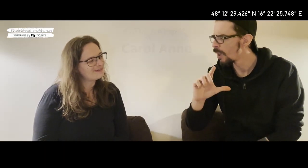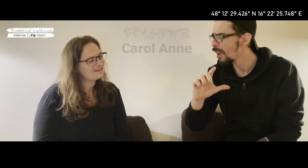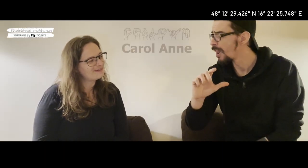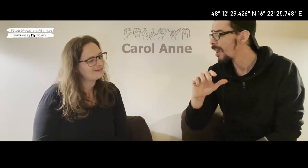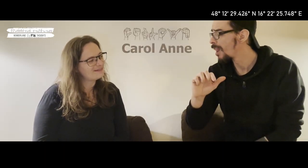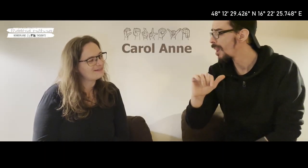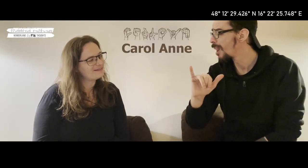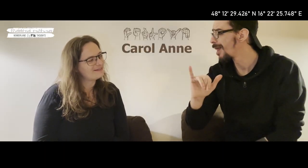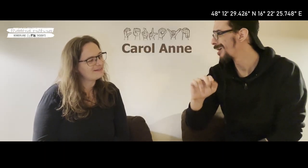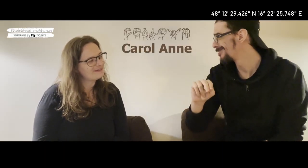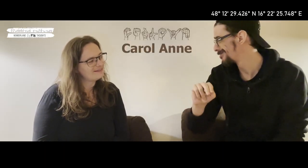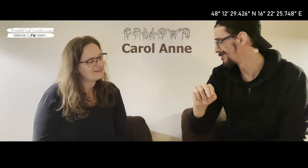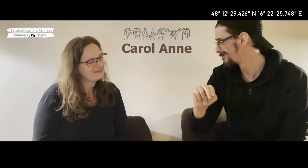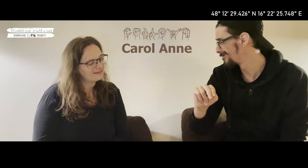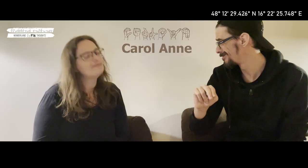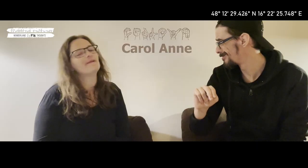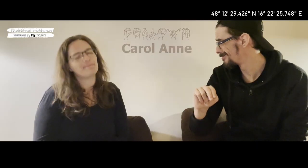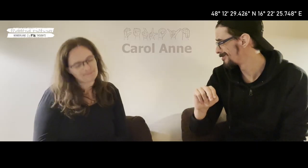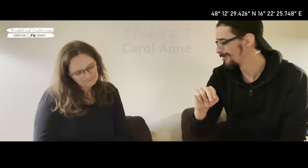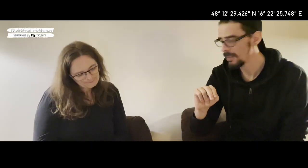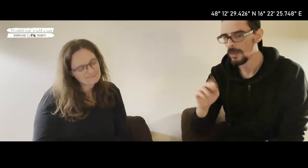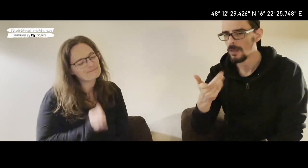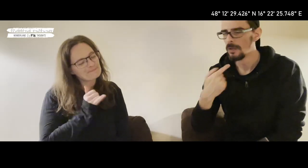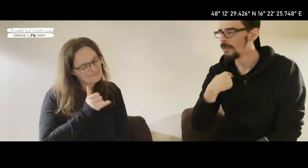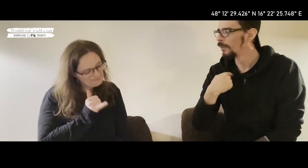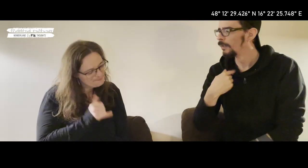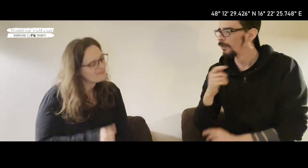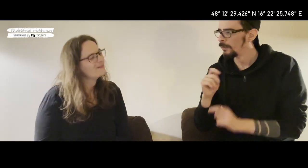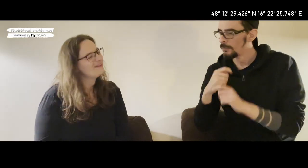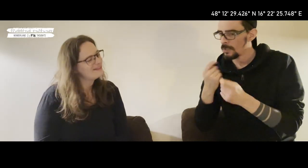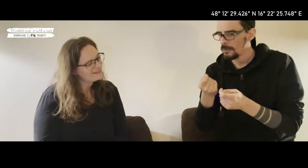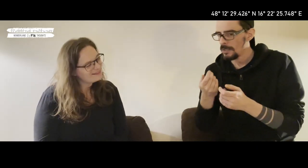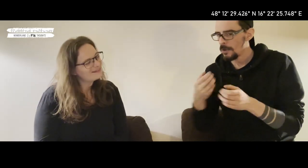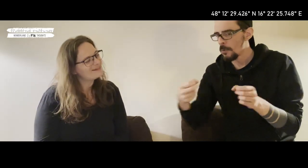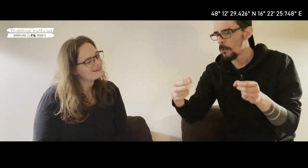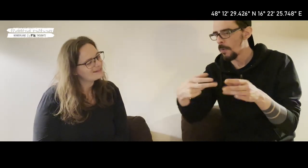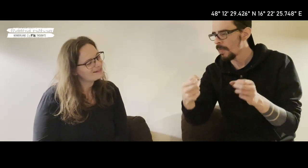Her name is Carolyn, if I remember correctly. [right spelling: CAROL ANNE] Yes, that's right, that's her.